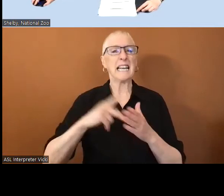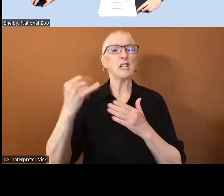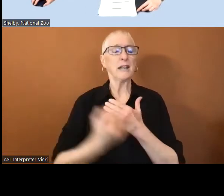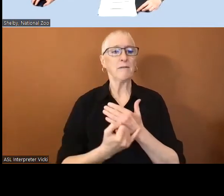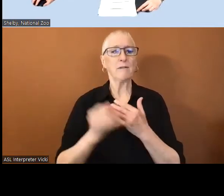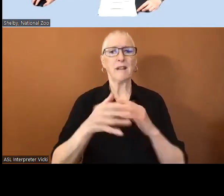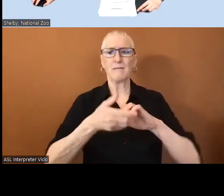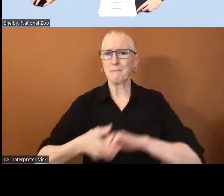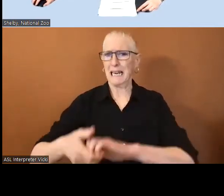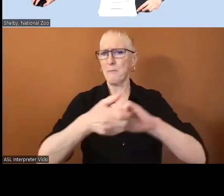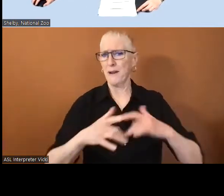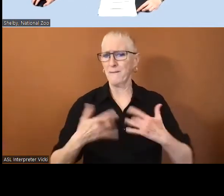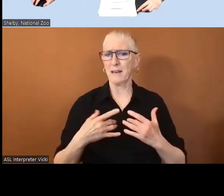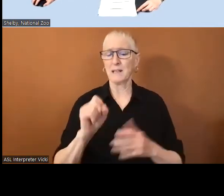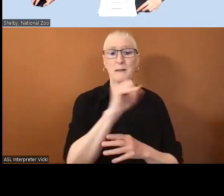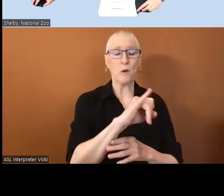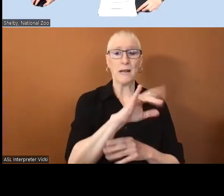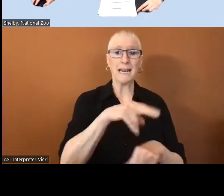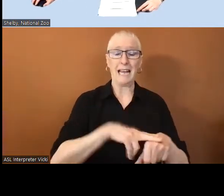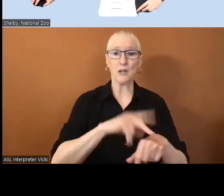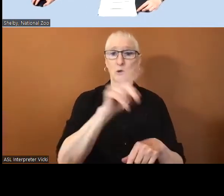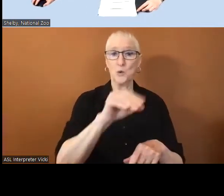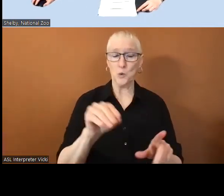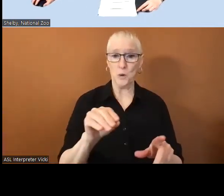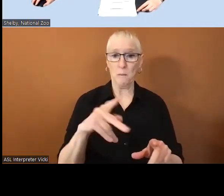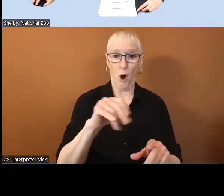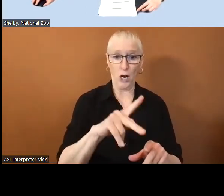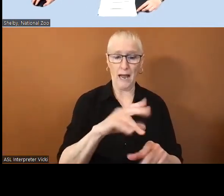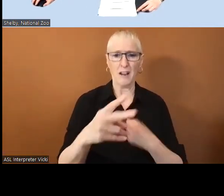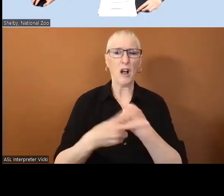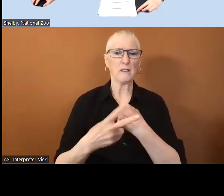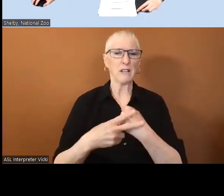between the Smithsonian's National Zoological Park and Conservation Biology Institute,